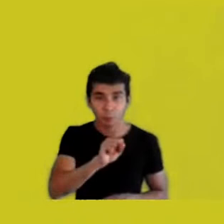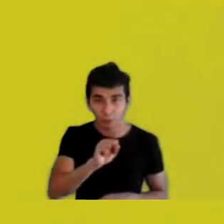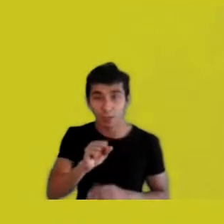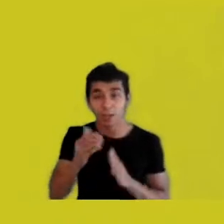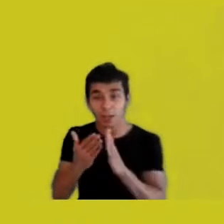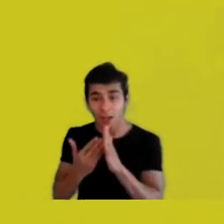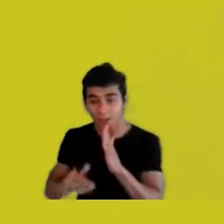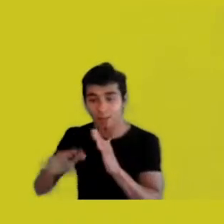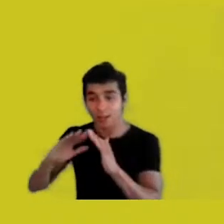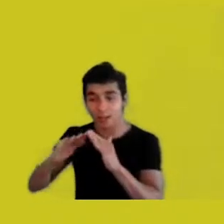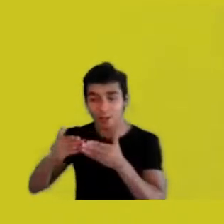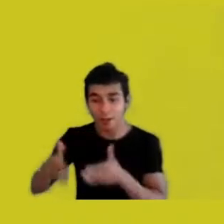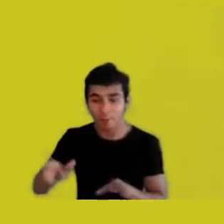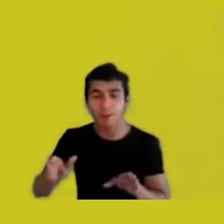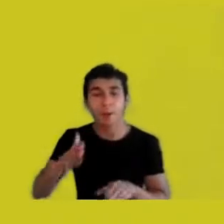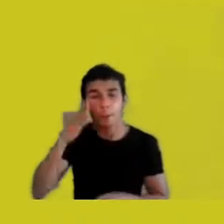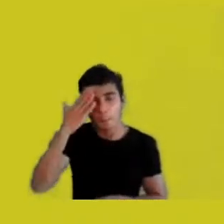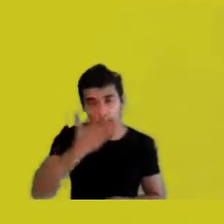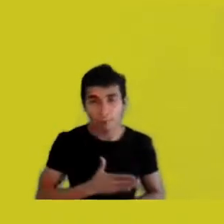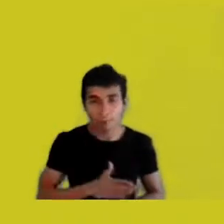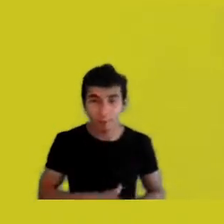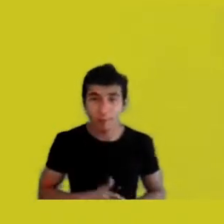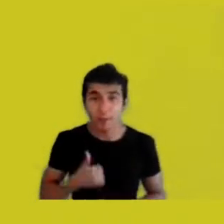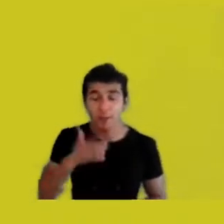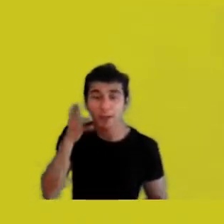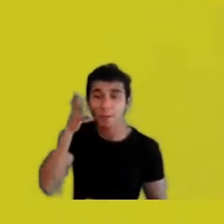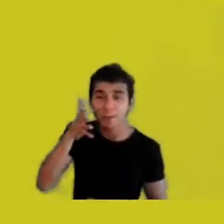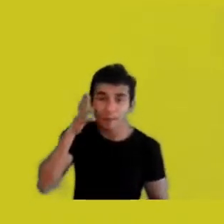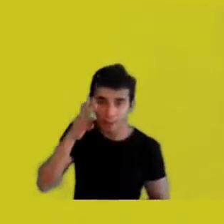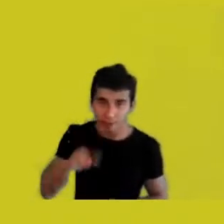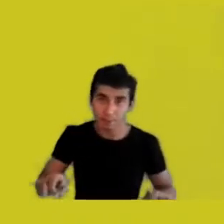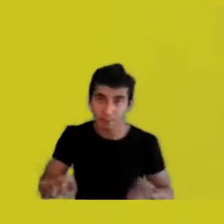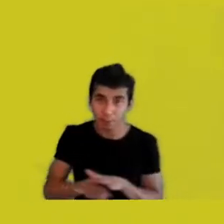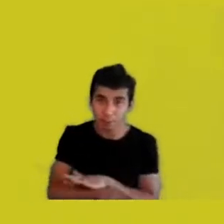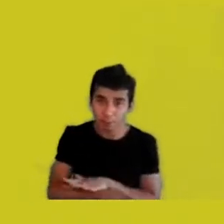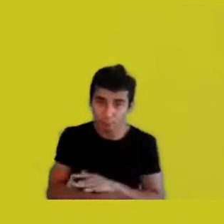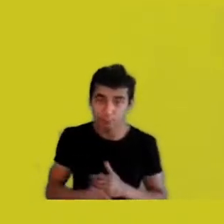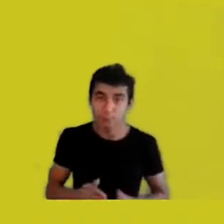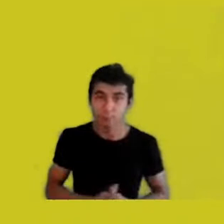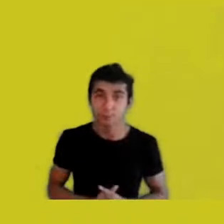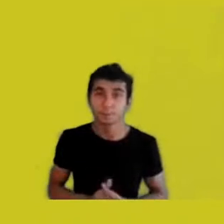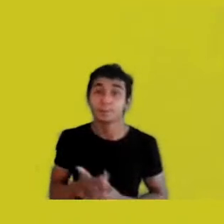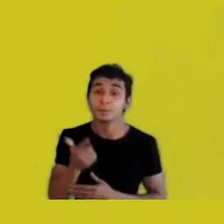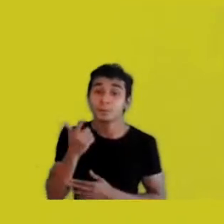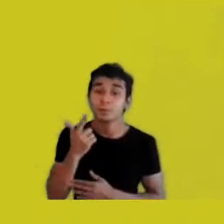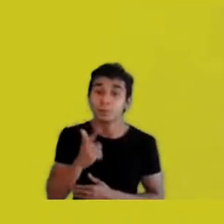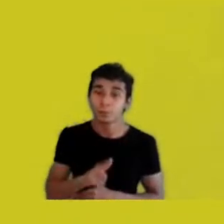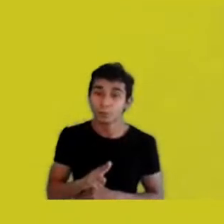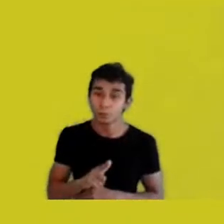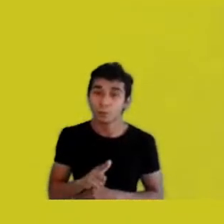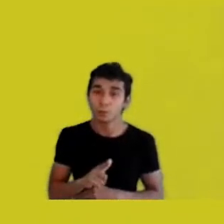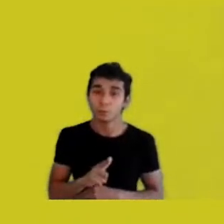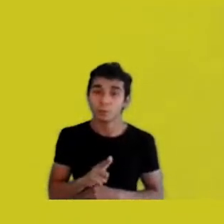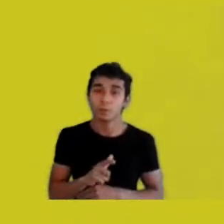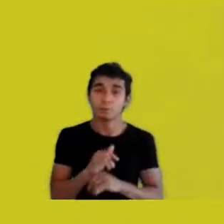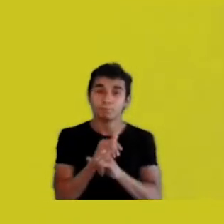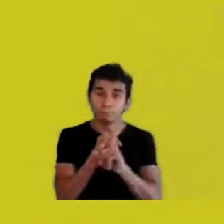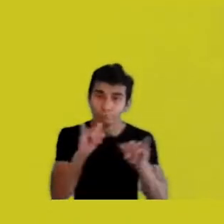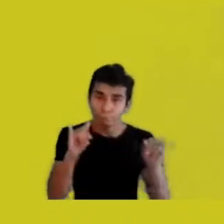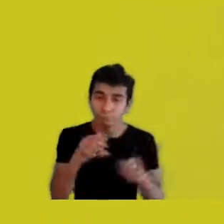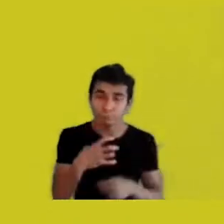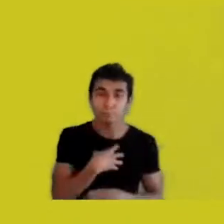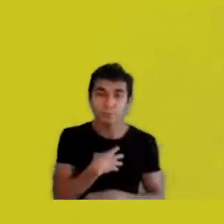I’ll finish here, once more, I leave my heartfelt hug